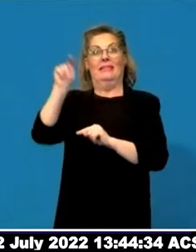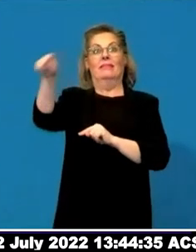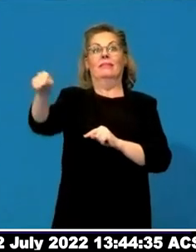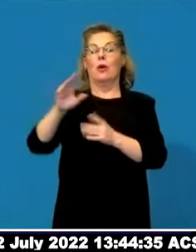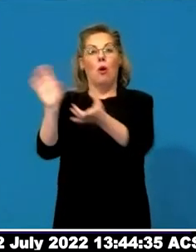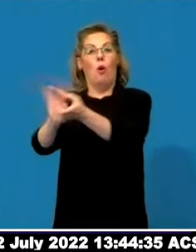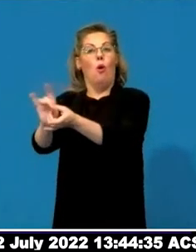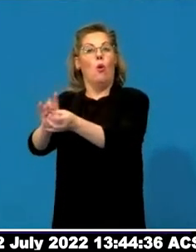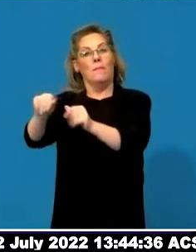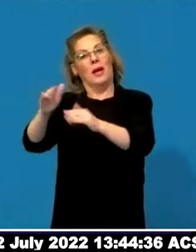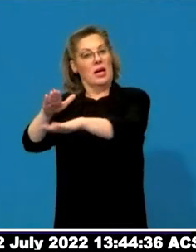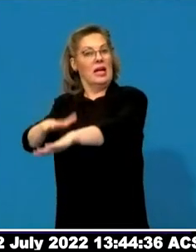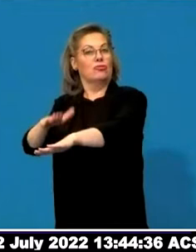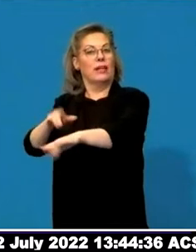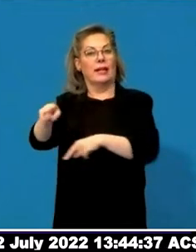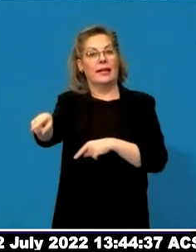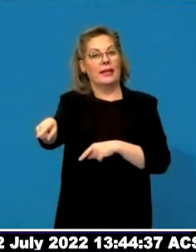in people's supported independent living